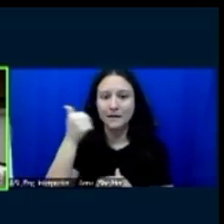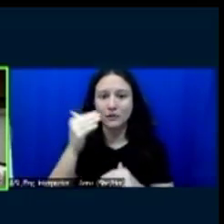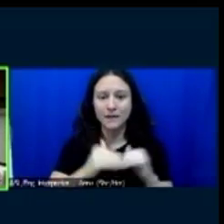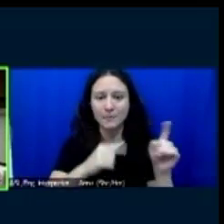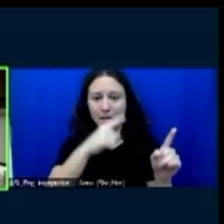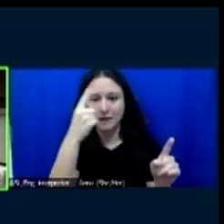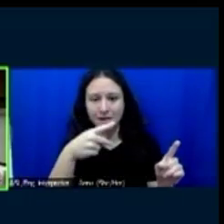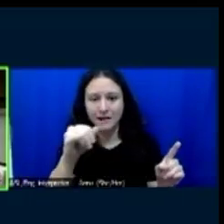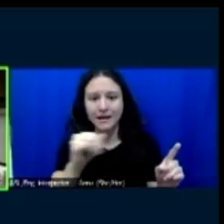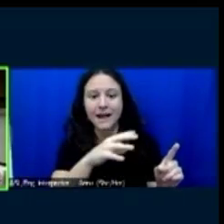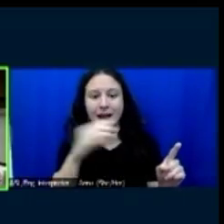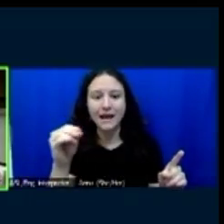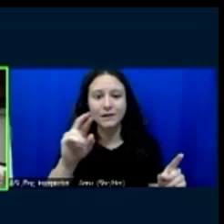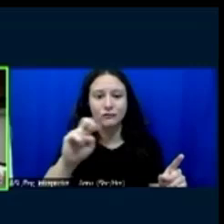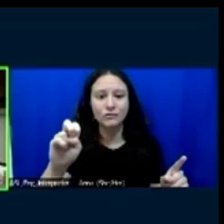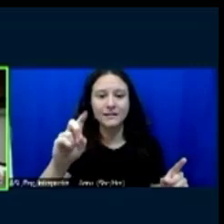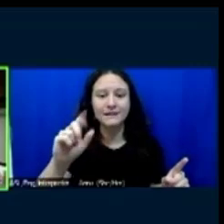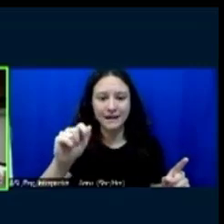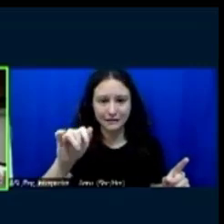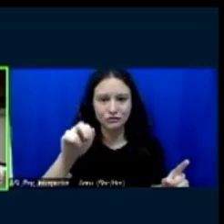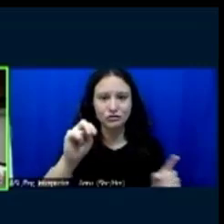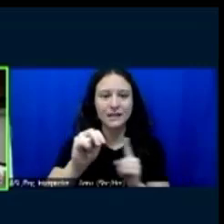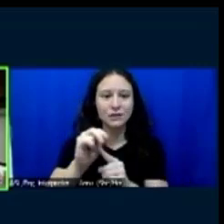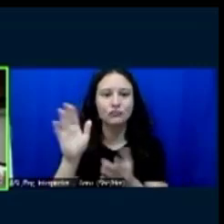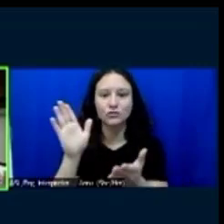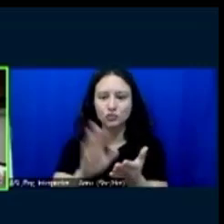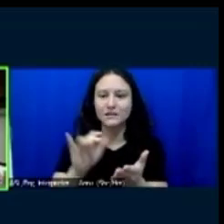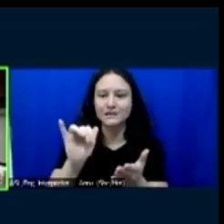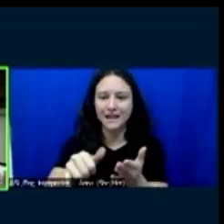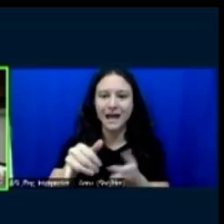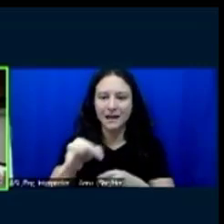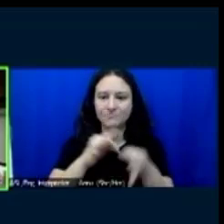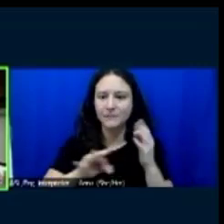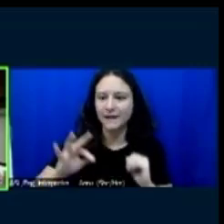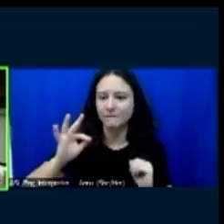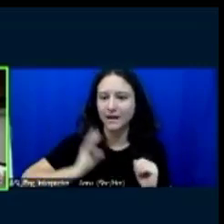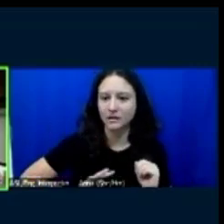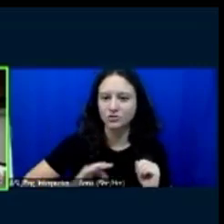and that redaction reduces that advantage. So, what could be going on?